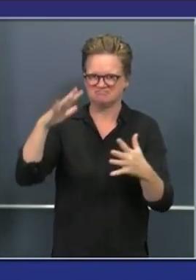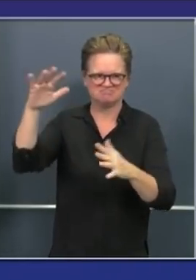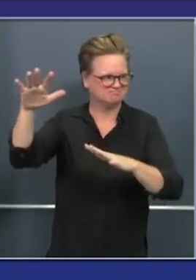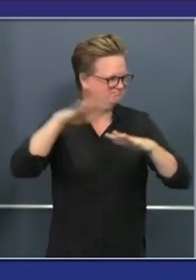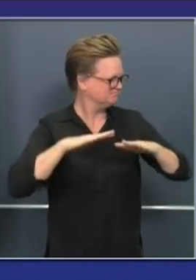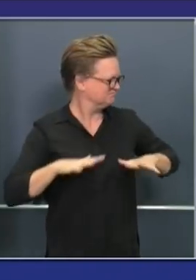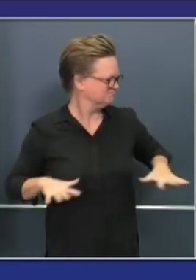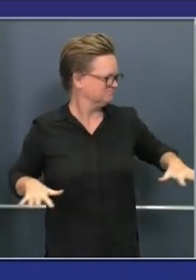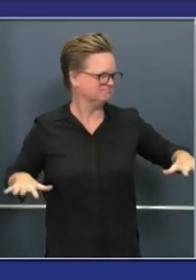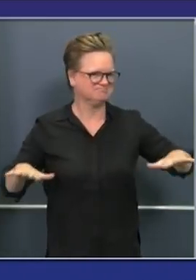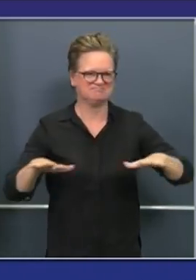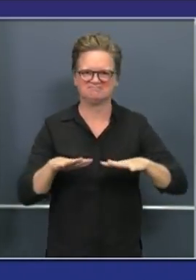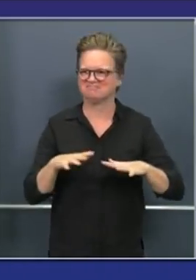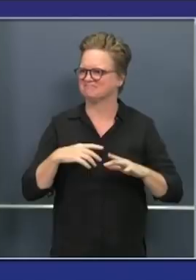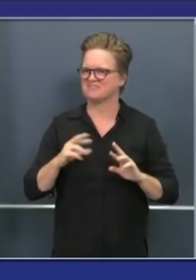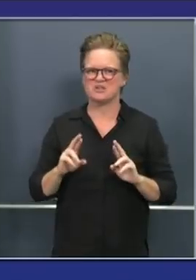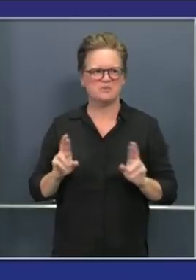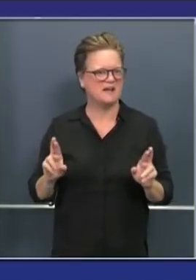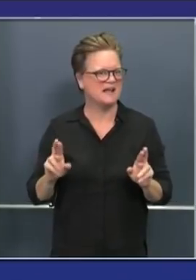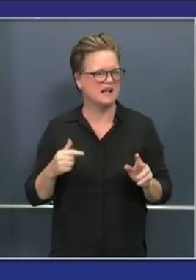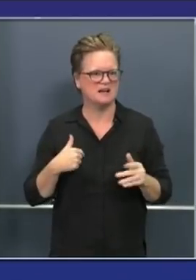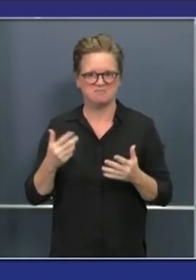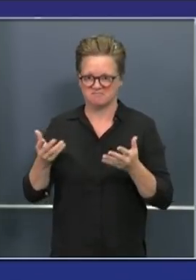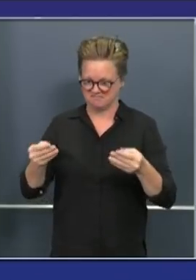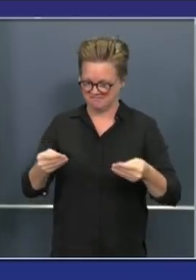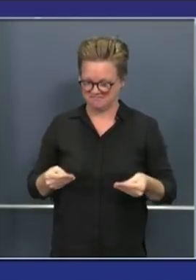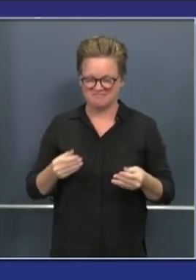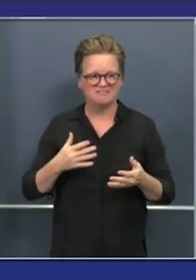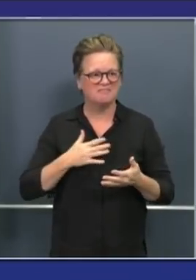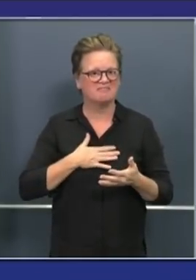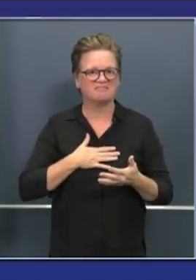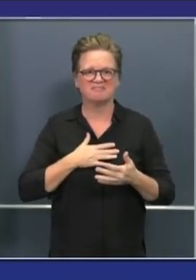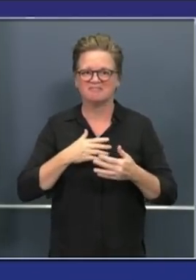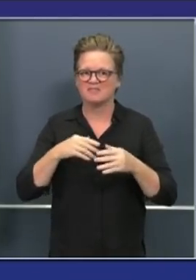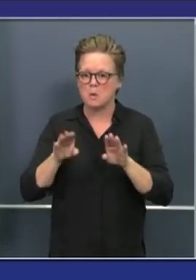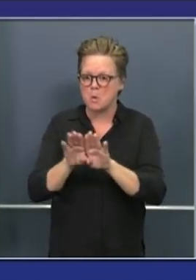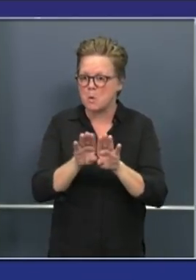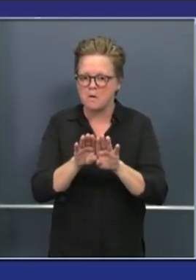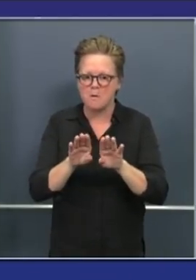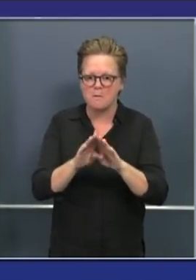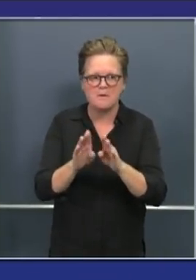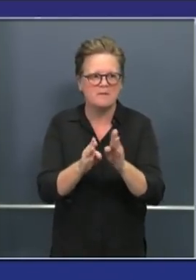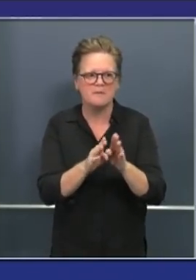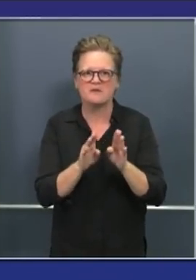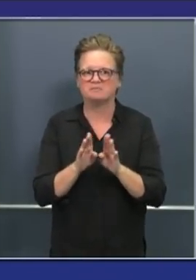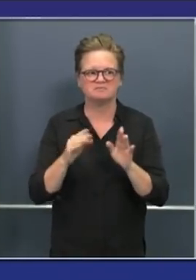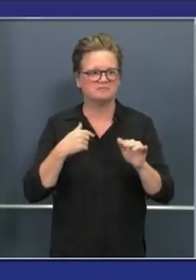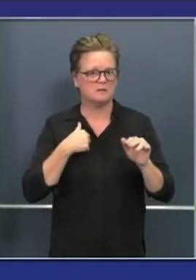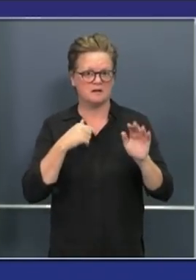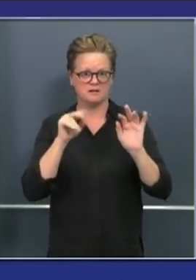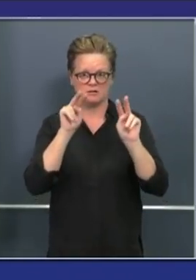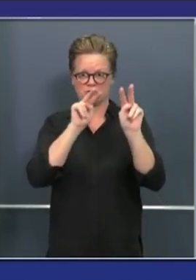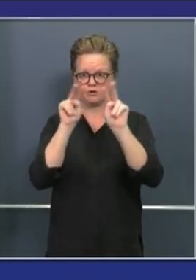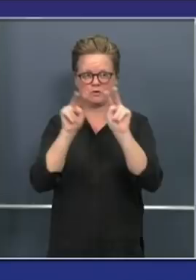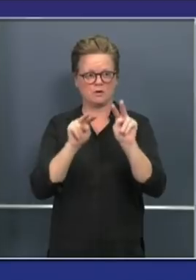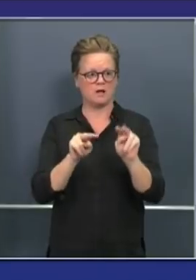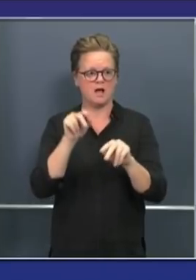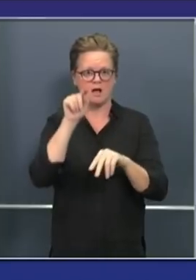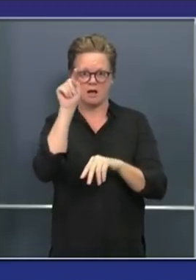COUNTIES AS THEY REOPEN THEIR ECONOMIES AT THEIR OWN PACE BASED UPON LOCAL CONDITIONS.